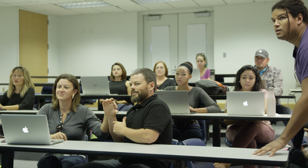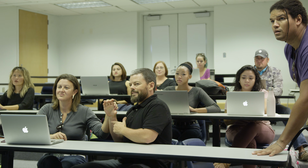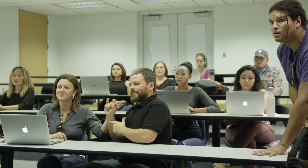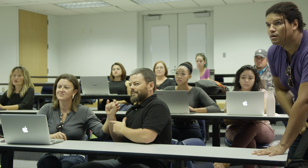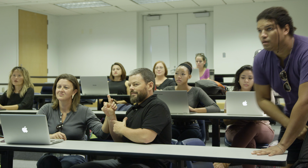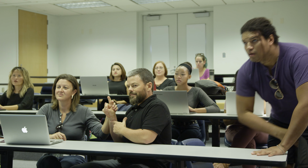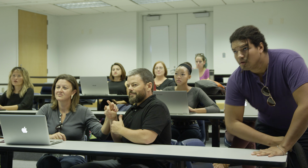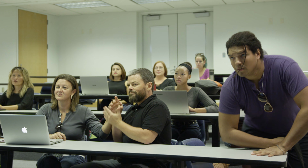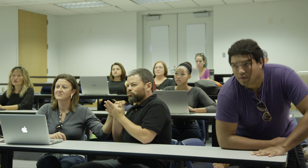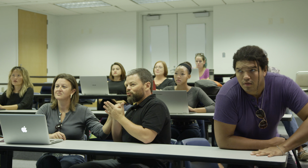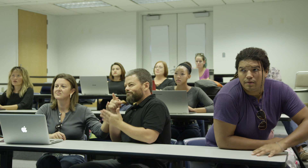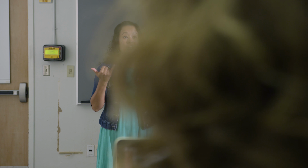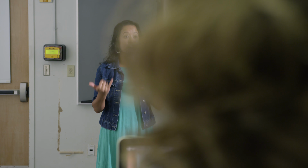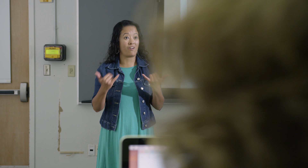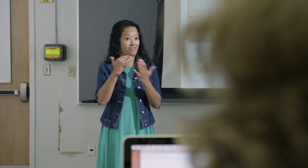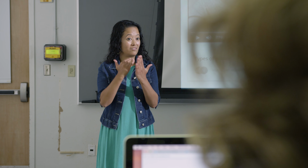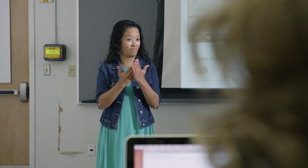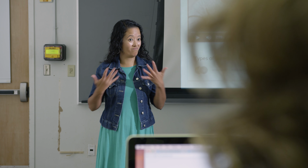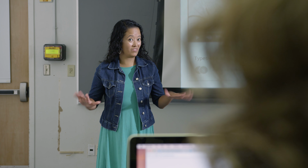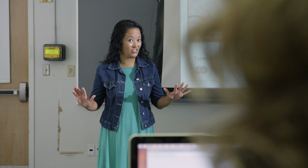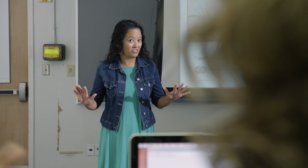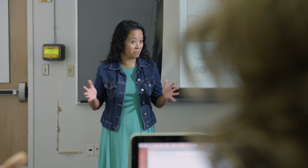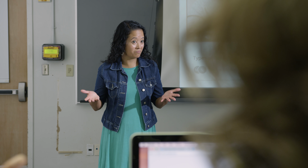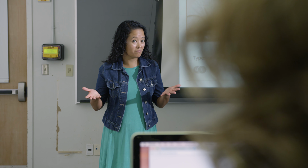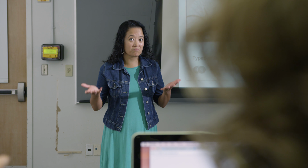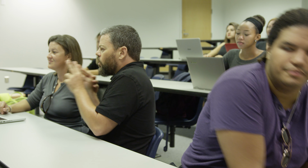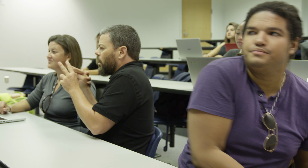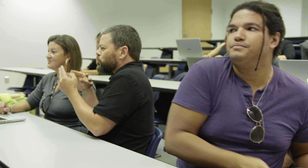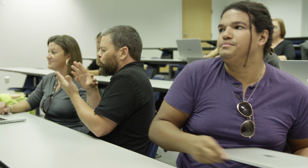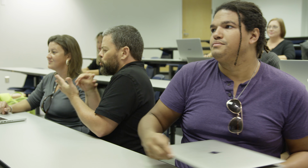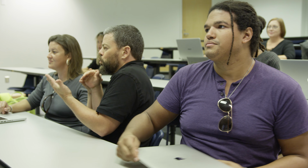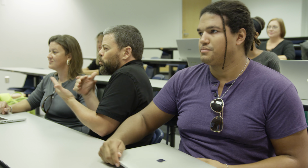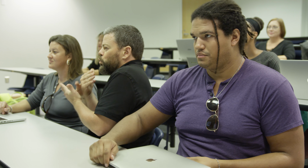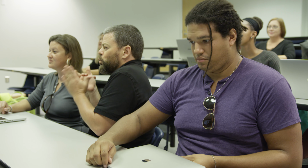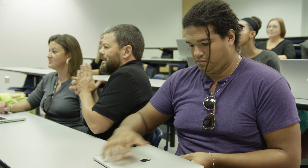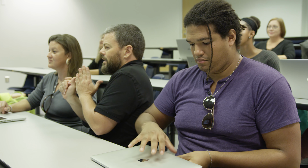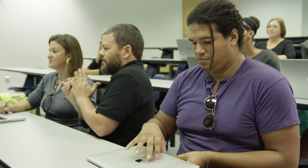[Tactile interpretation] Ready to review today’s lesson? [Tactile interpretation]